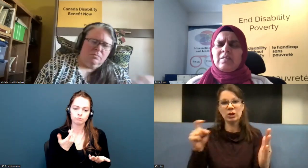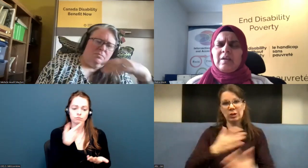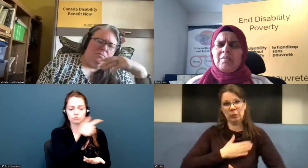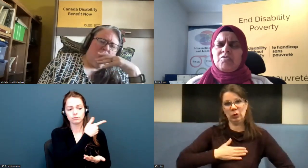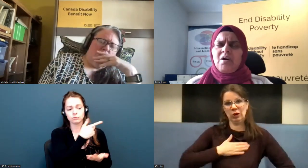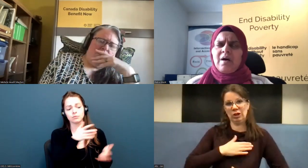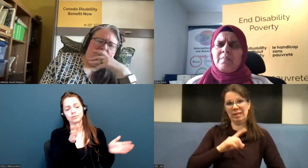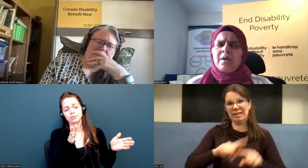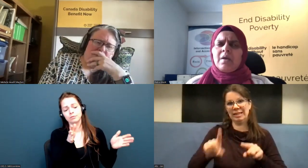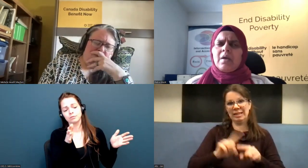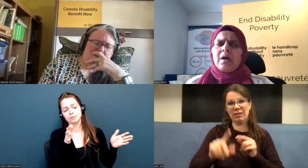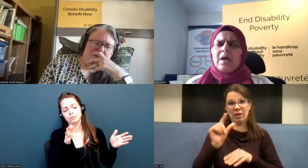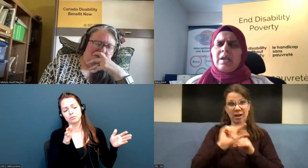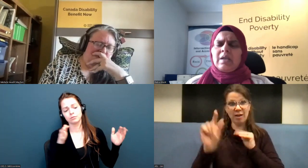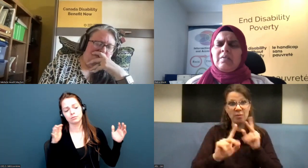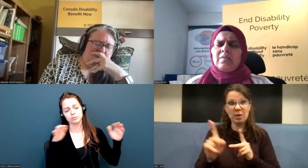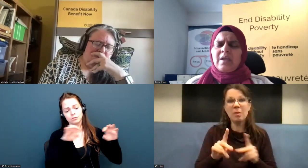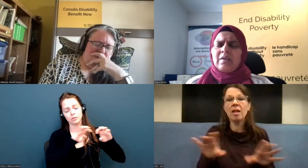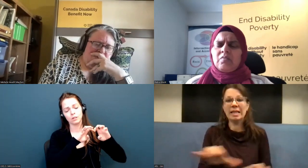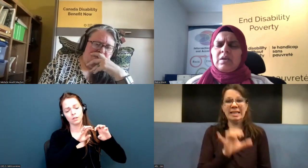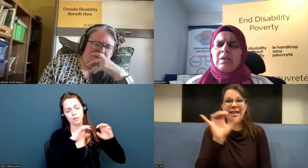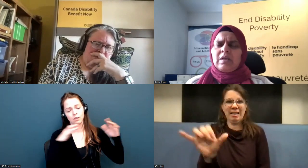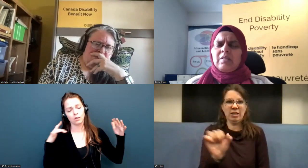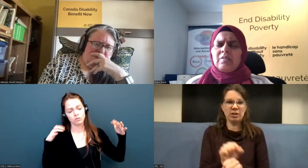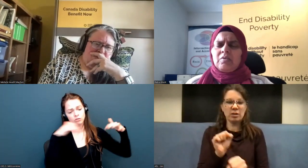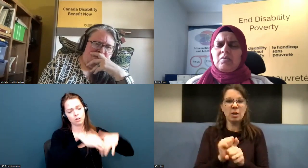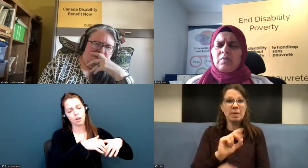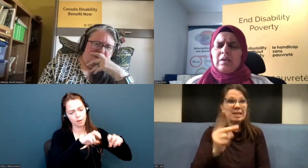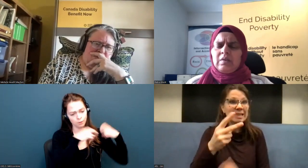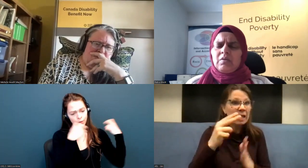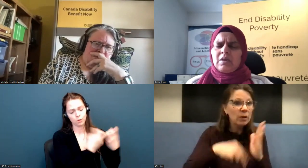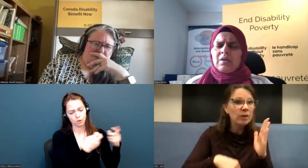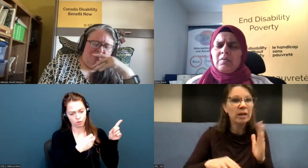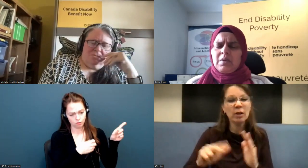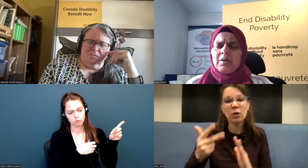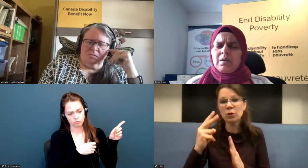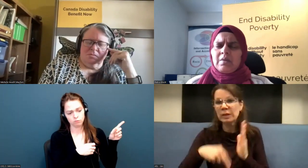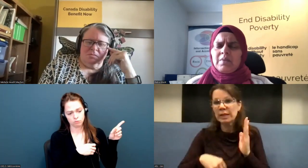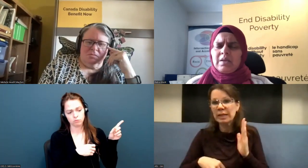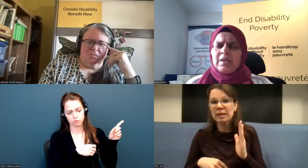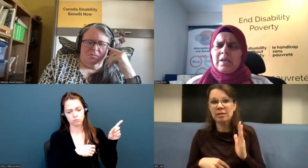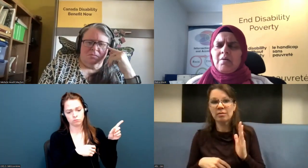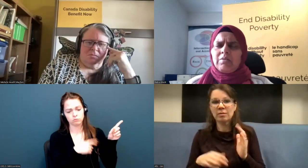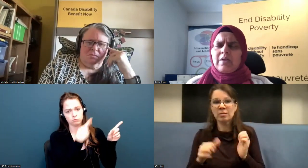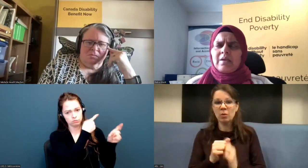THEIR JOB IN SECOND READING, IN THIRD READING WITH THE HUMA COMMITTEE AND ALL THAT KIND